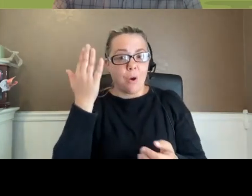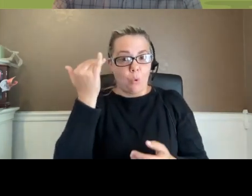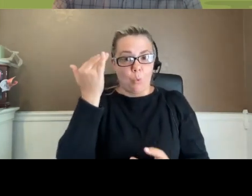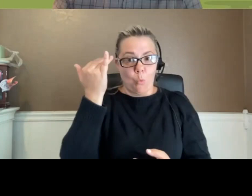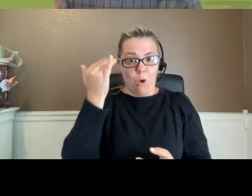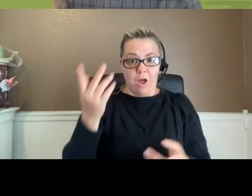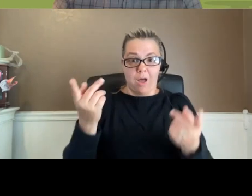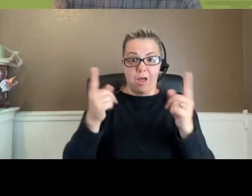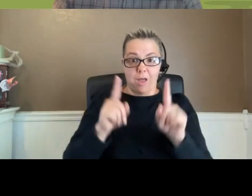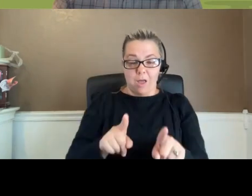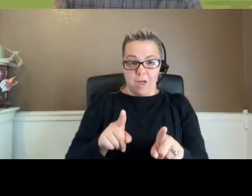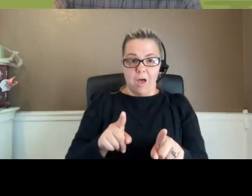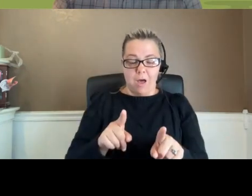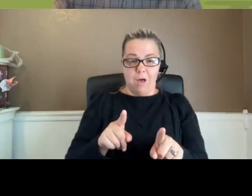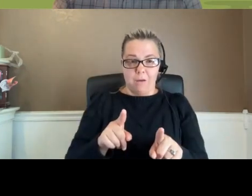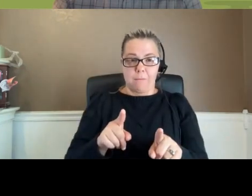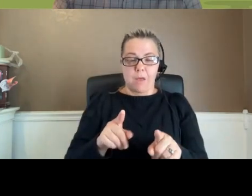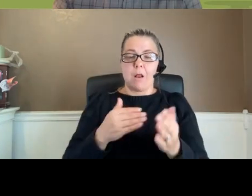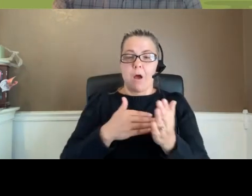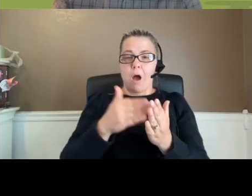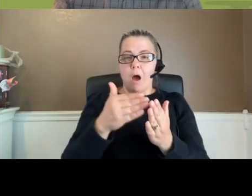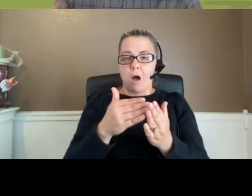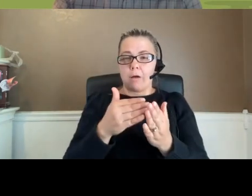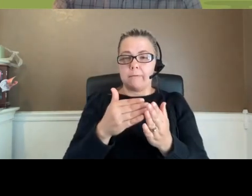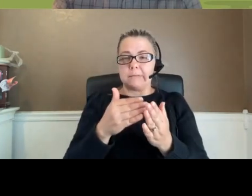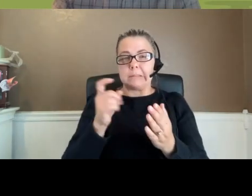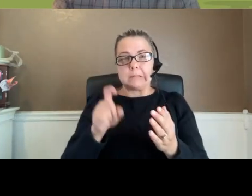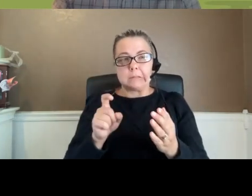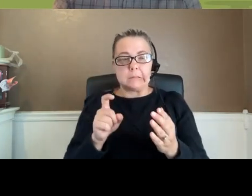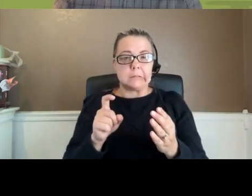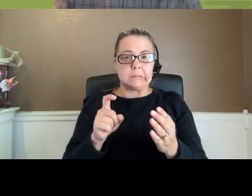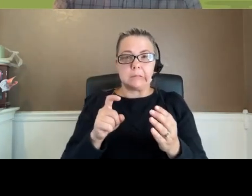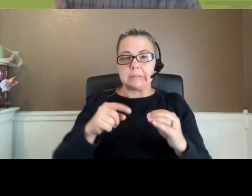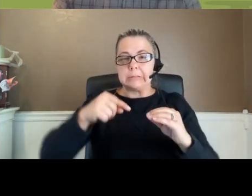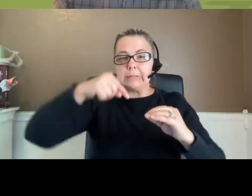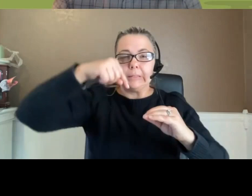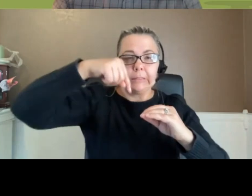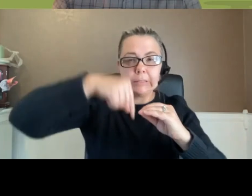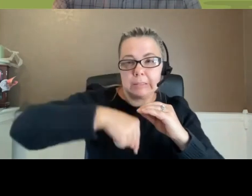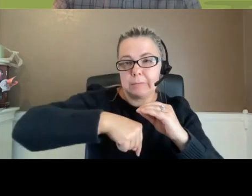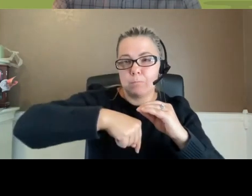really maybe a deeper look into what's happening under the hood. And often, especially, how do